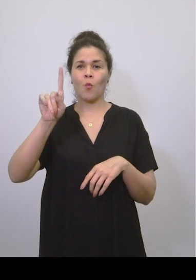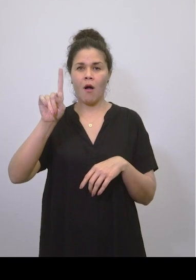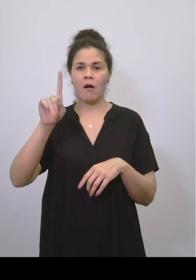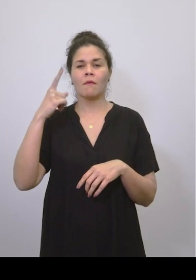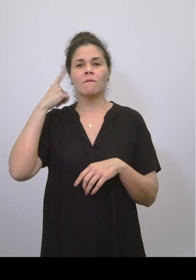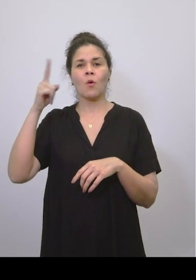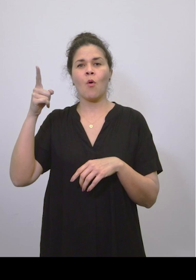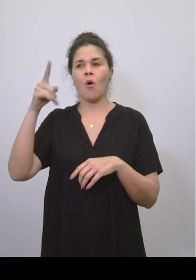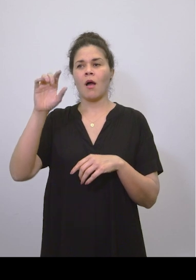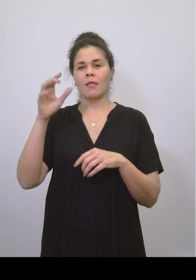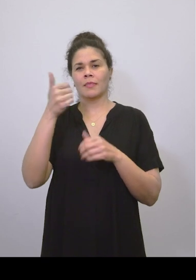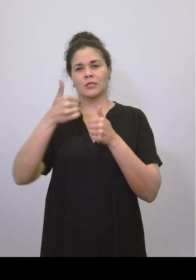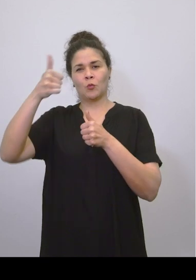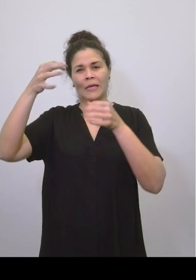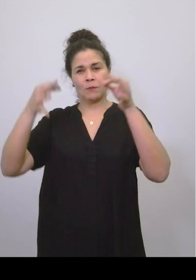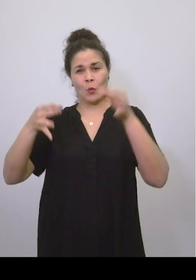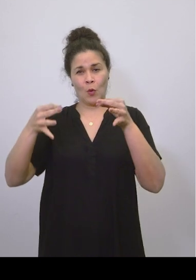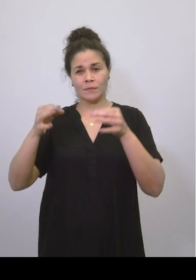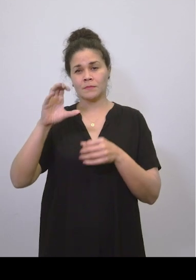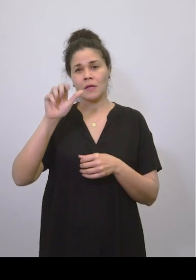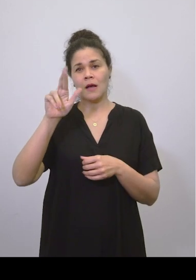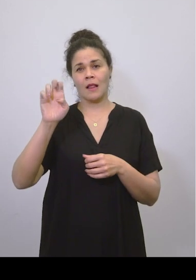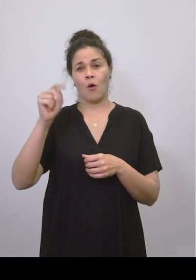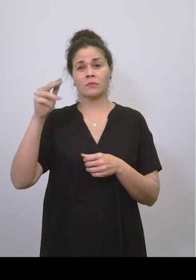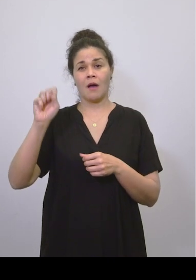against Supreme Court nominee Clarence Thomas,